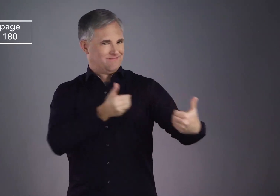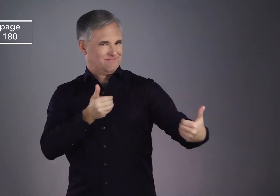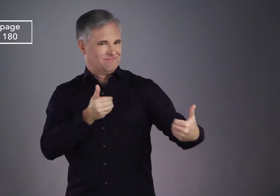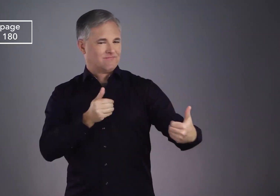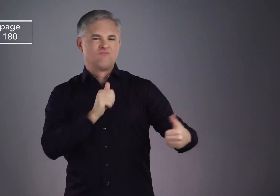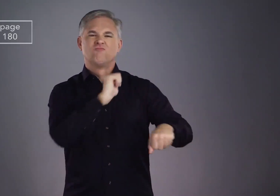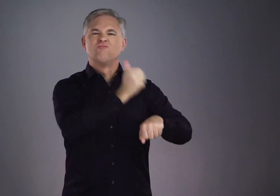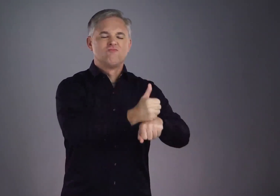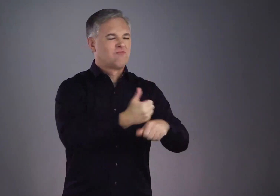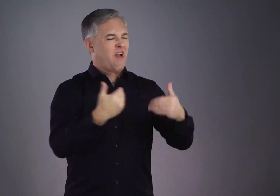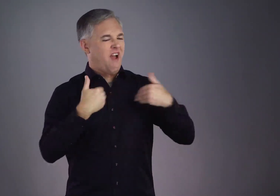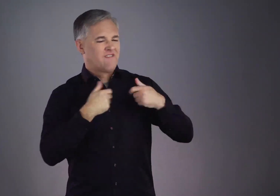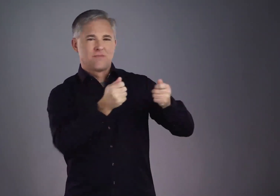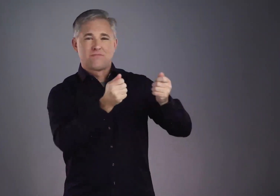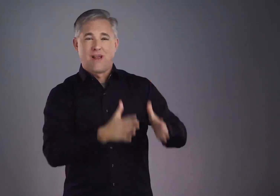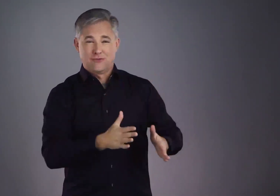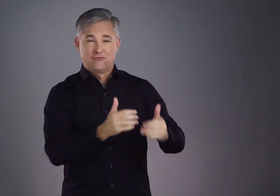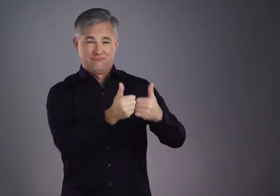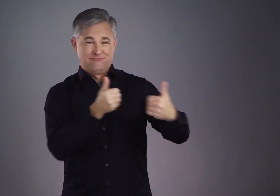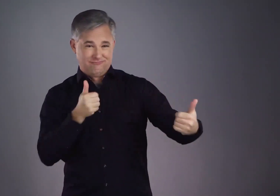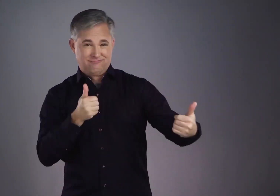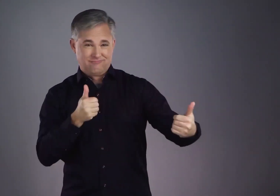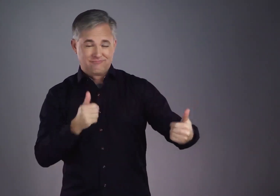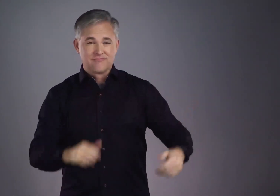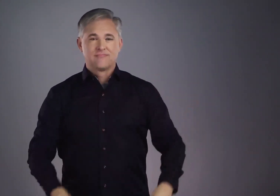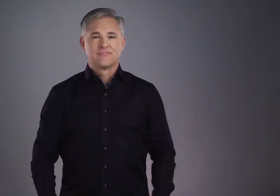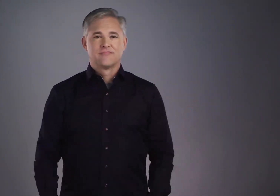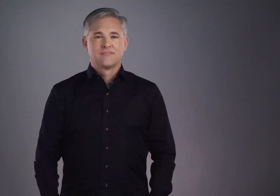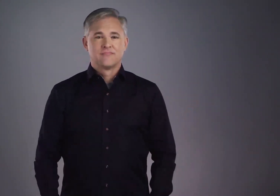thus dividing the material from the spiritual.